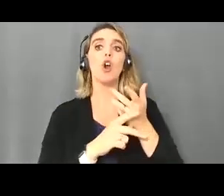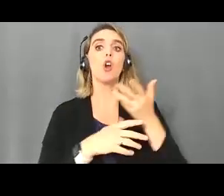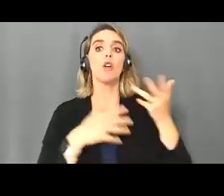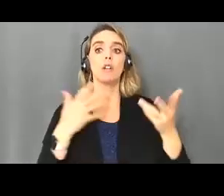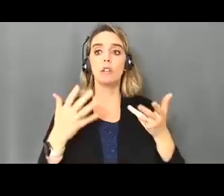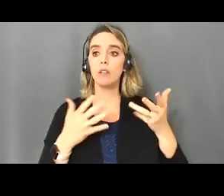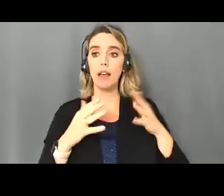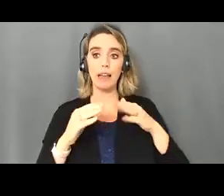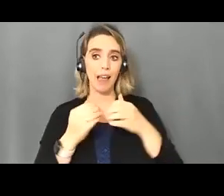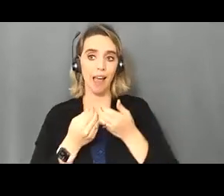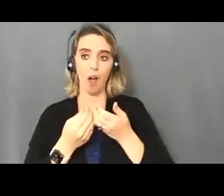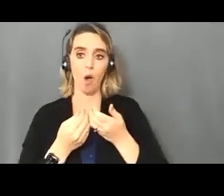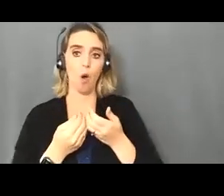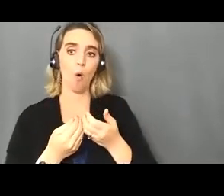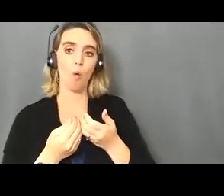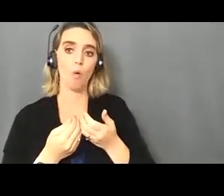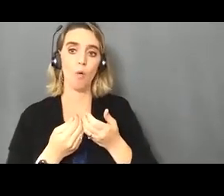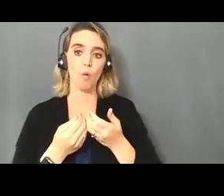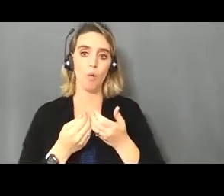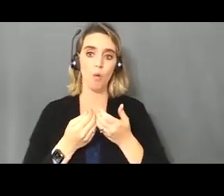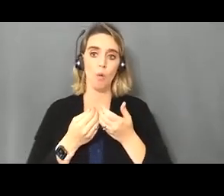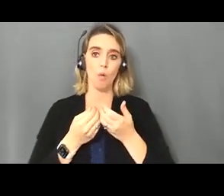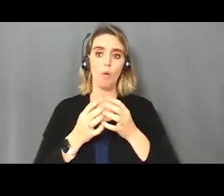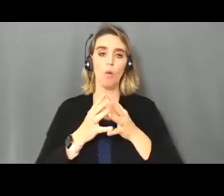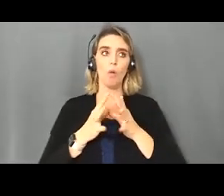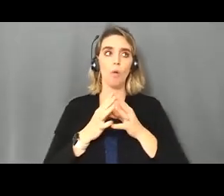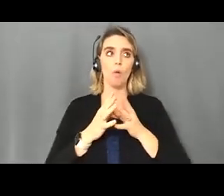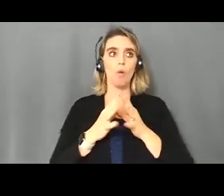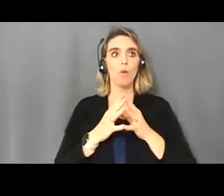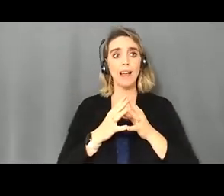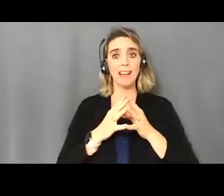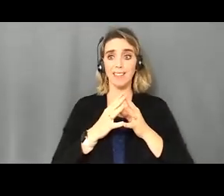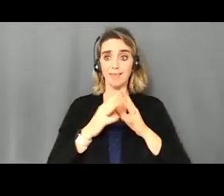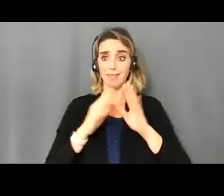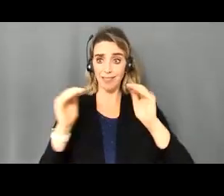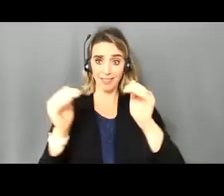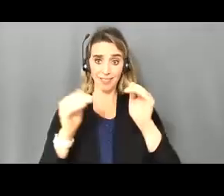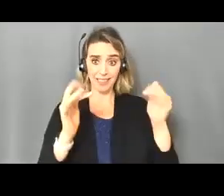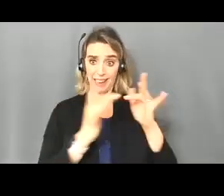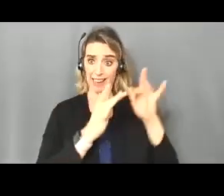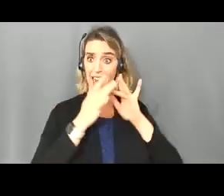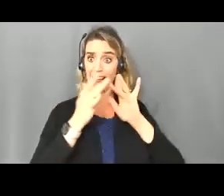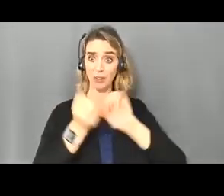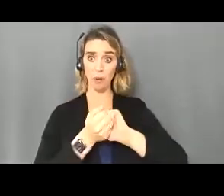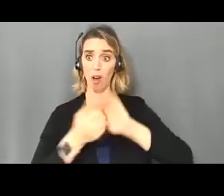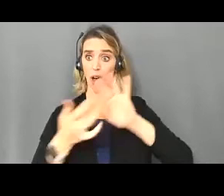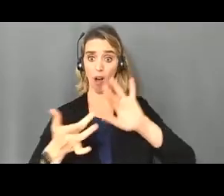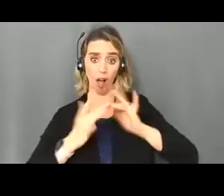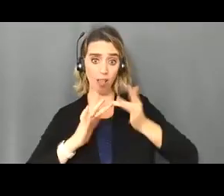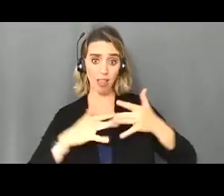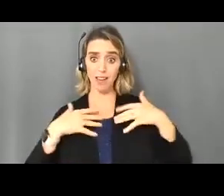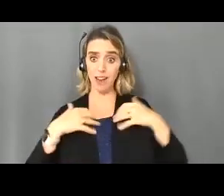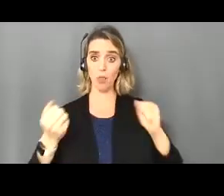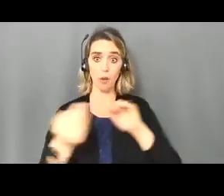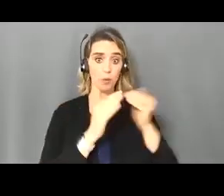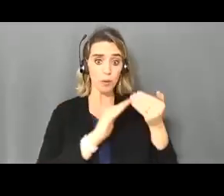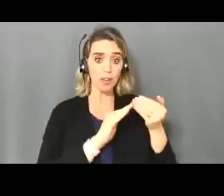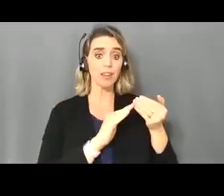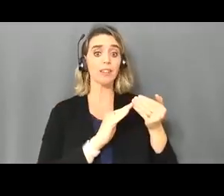How do we try to help connect participants to their peer groups, to online health communities, to foundations, to groups like this,